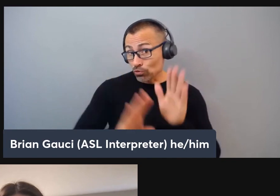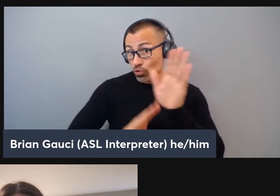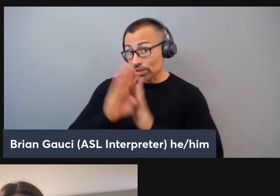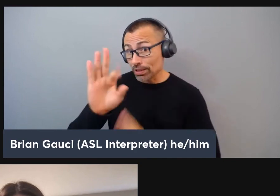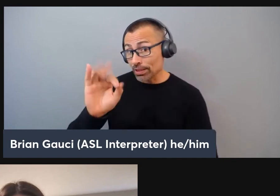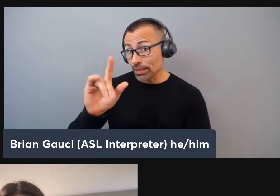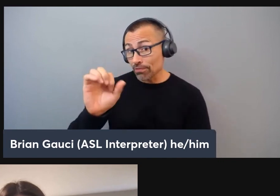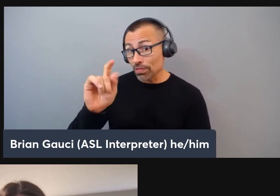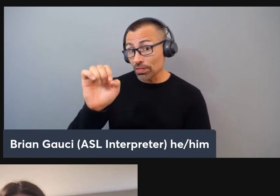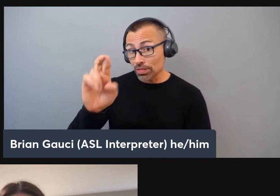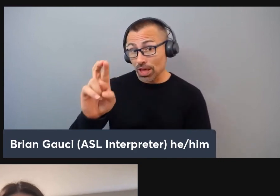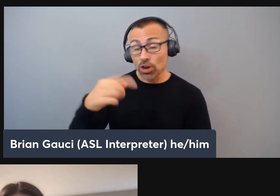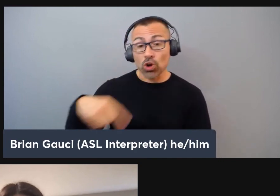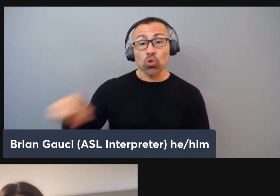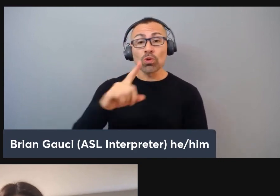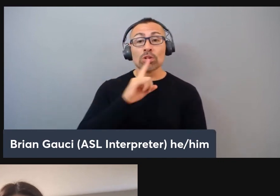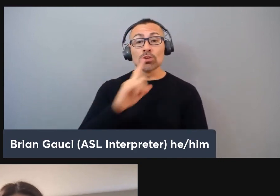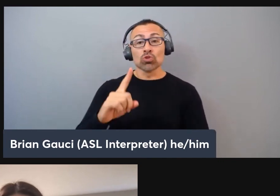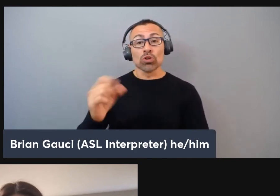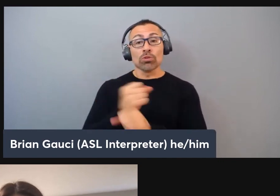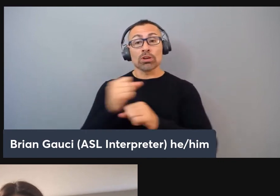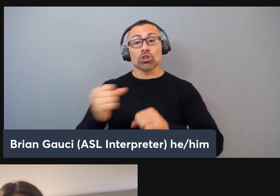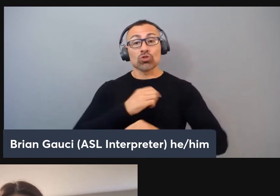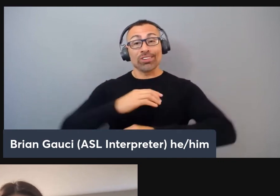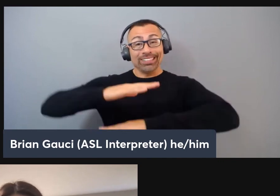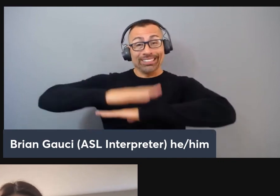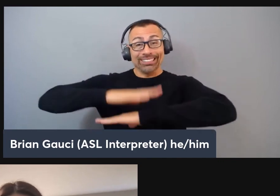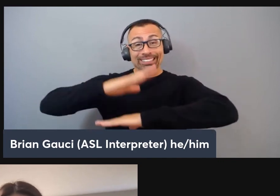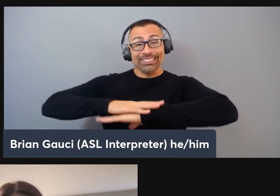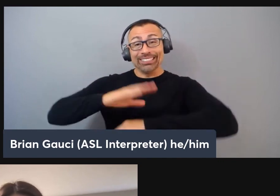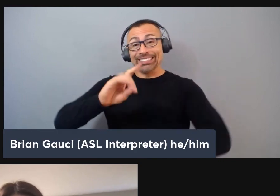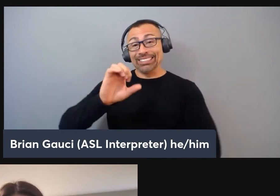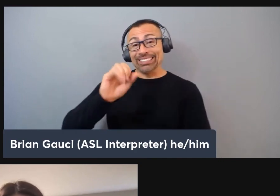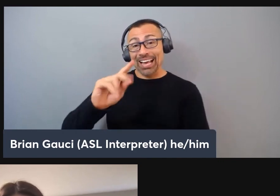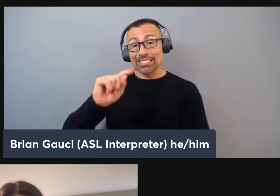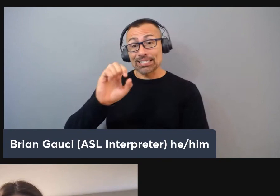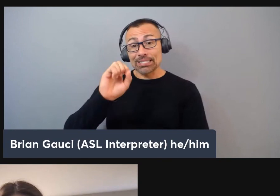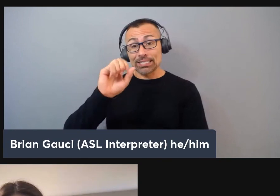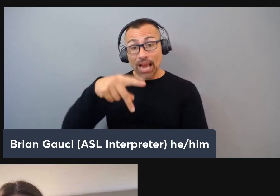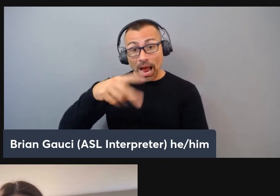as part of our library. We totally understand that as a Flutter developer the promise of using that platform,